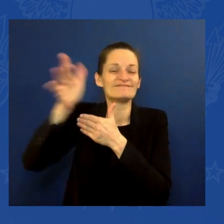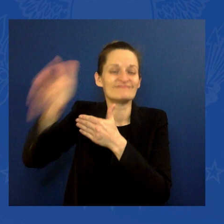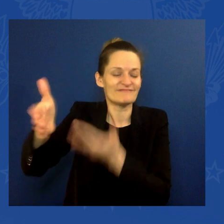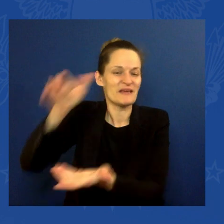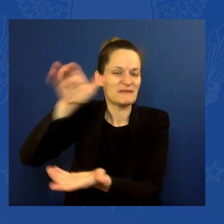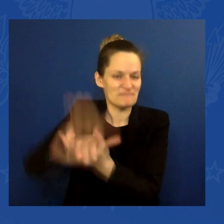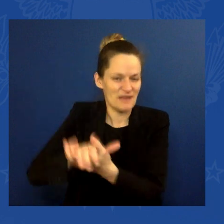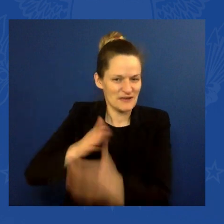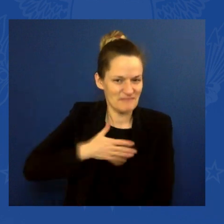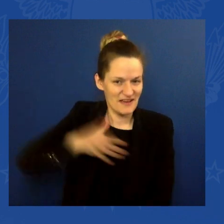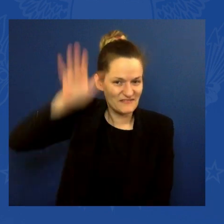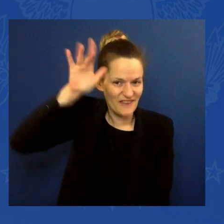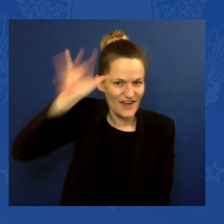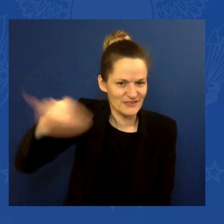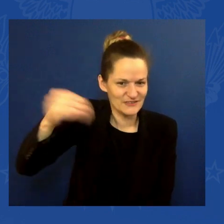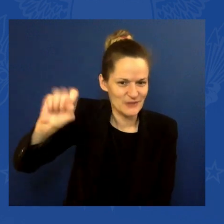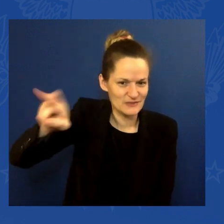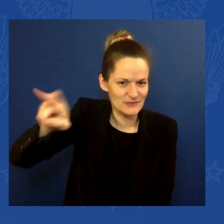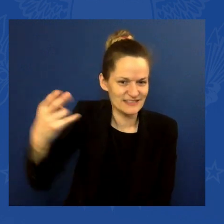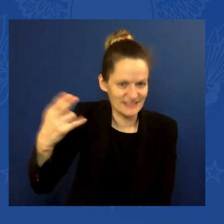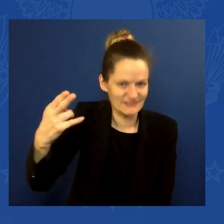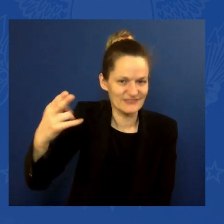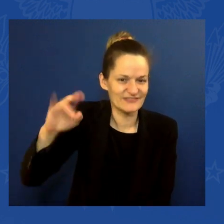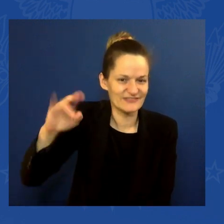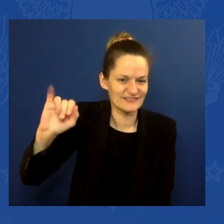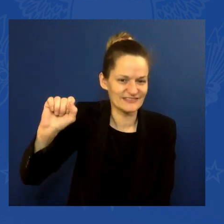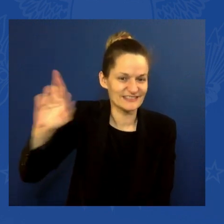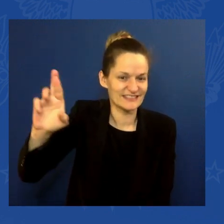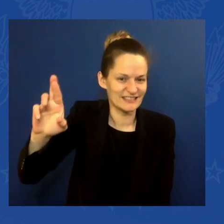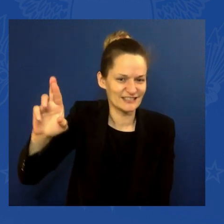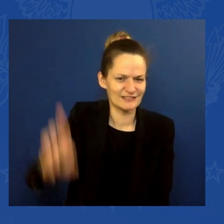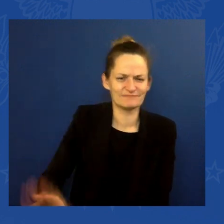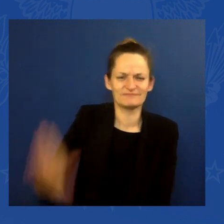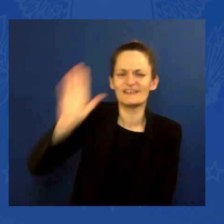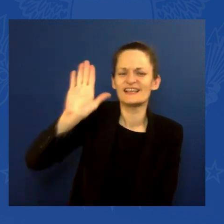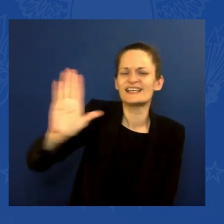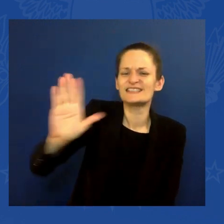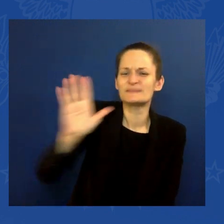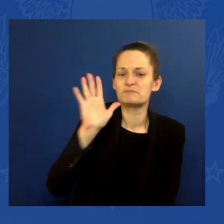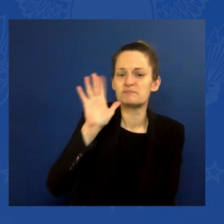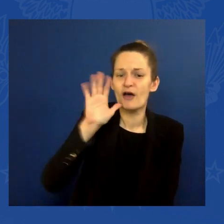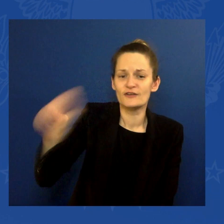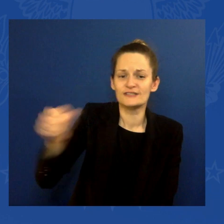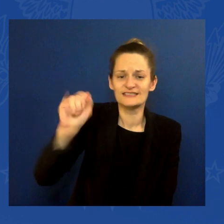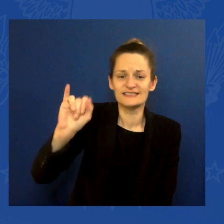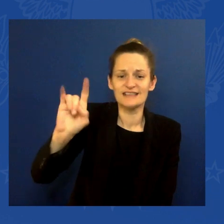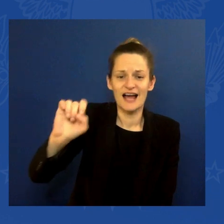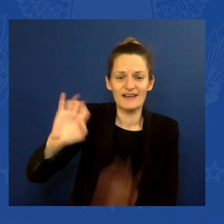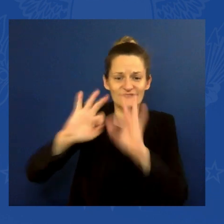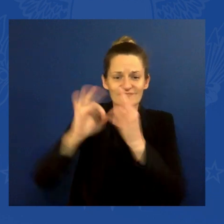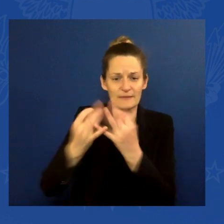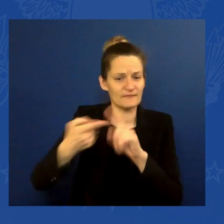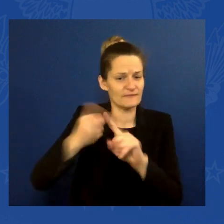on his mother's side, of having a Hanafee from Galway. That's the only thing that saved him. And you all think I'm kidding. I'm not.